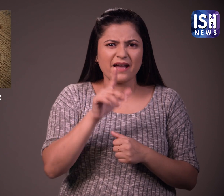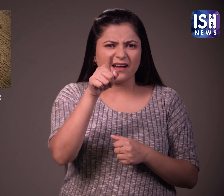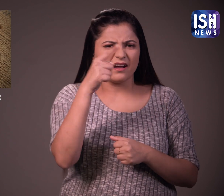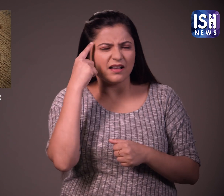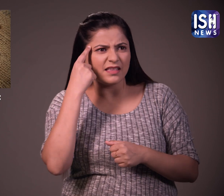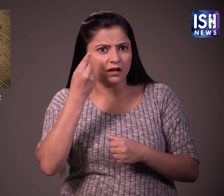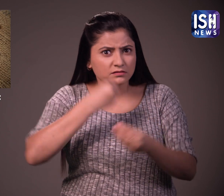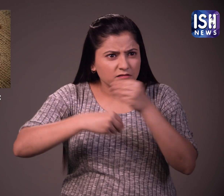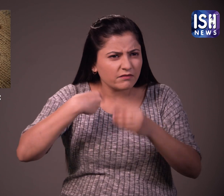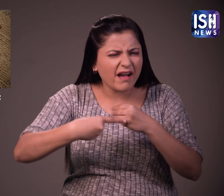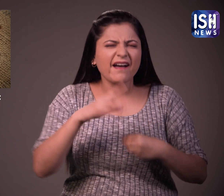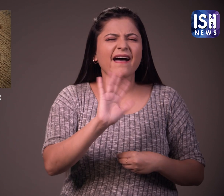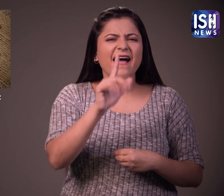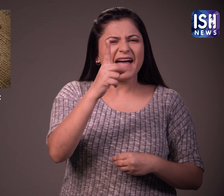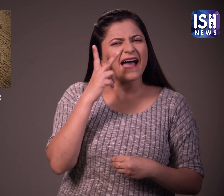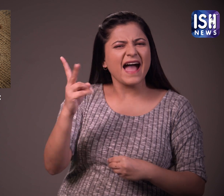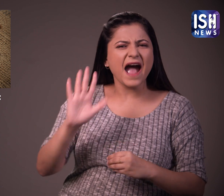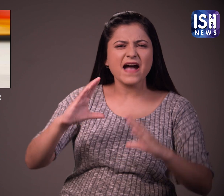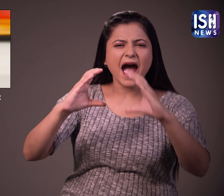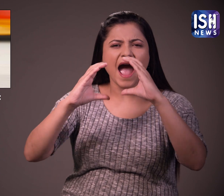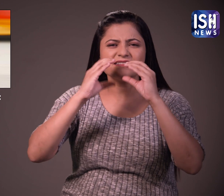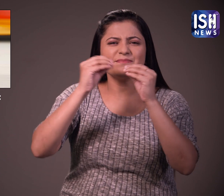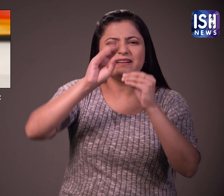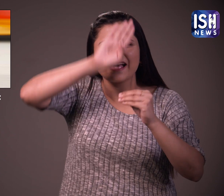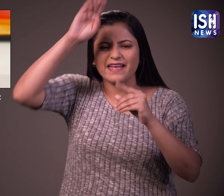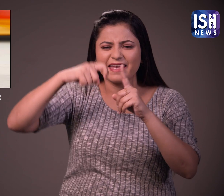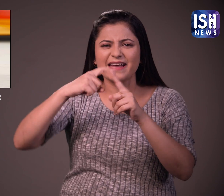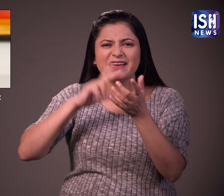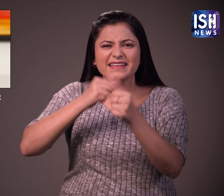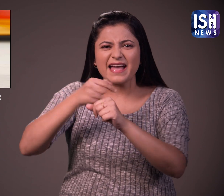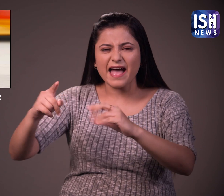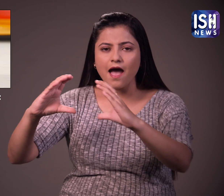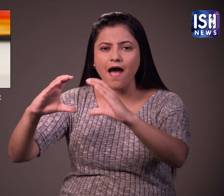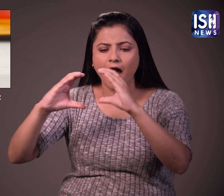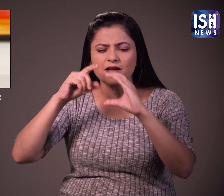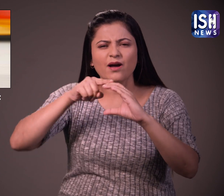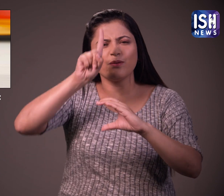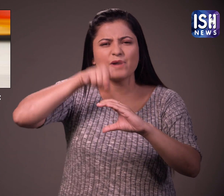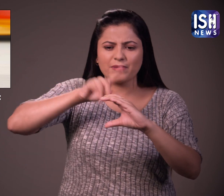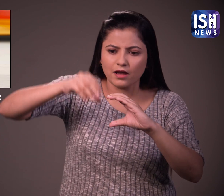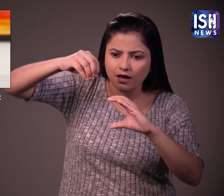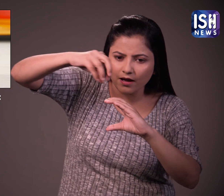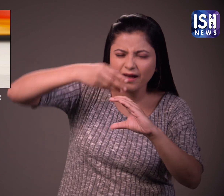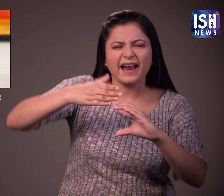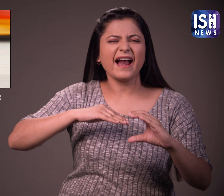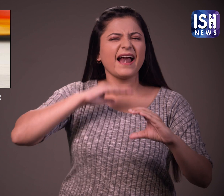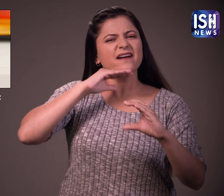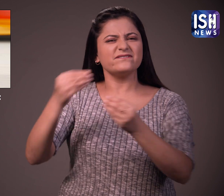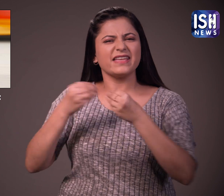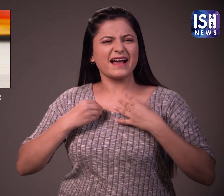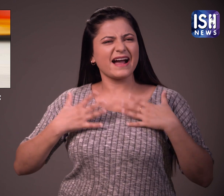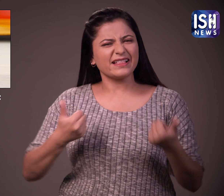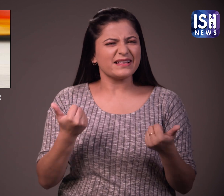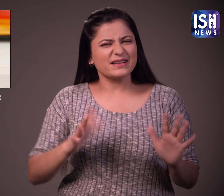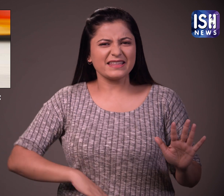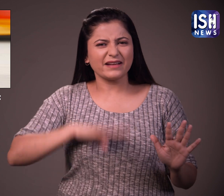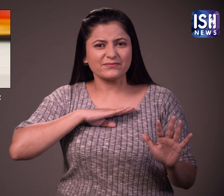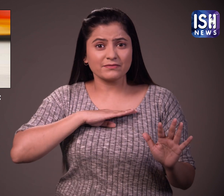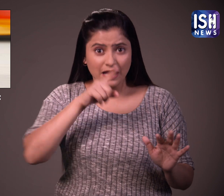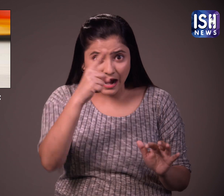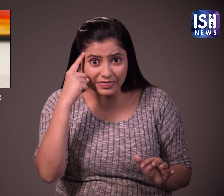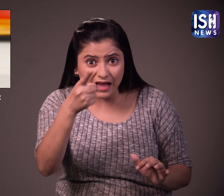But you maybe thinking that sprinkle sesame seeds on the burger bun is enough for your health.